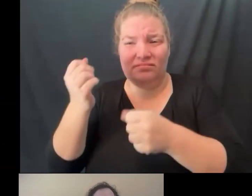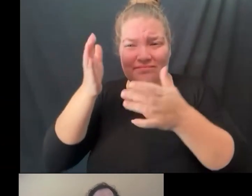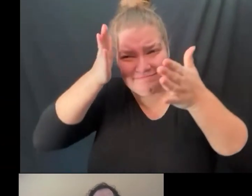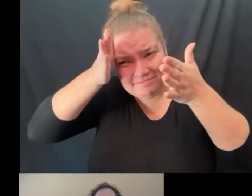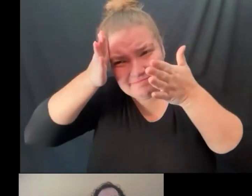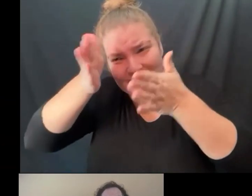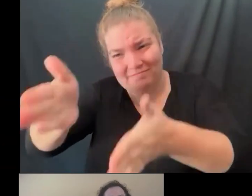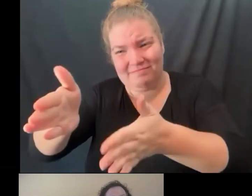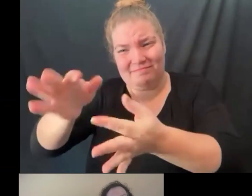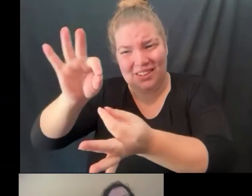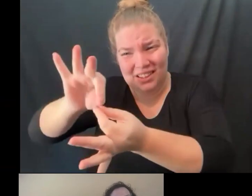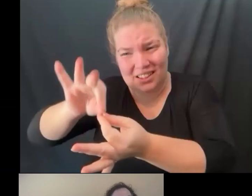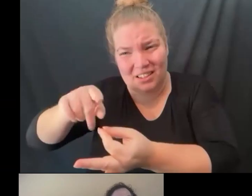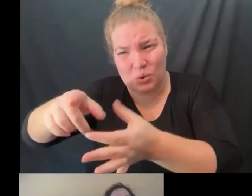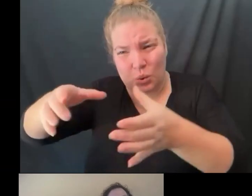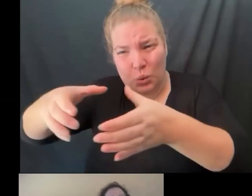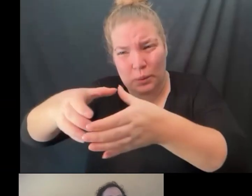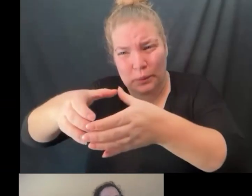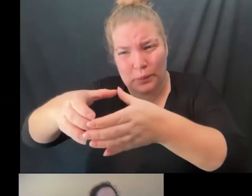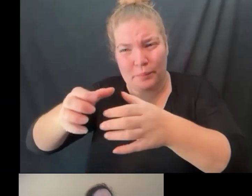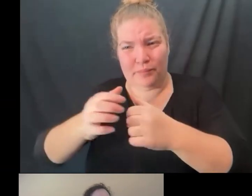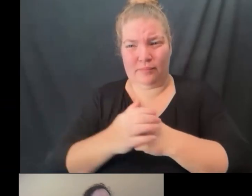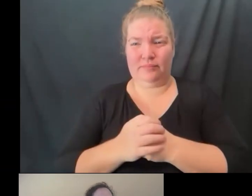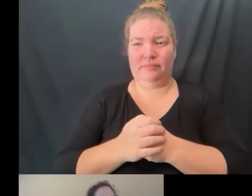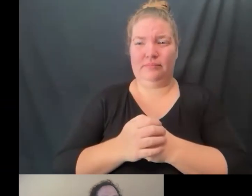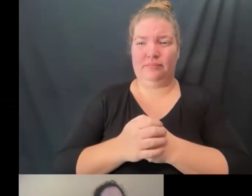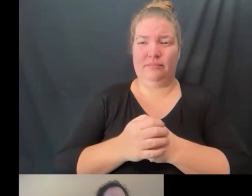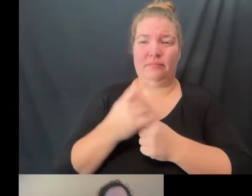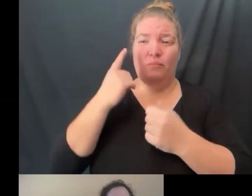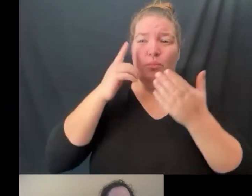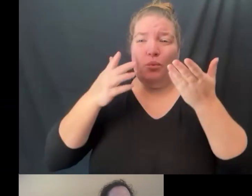These are success criteria that are more intended for specific target groups.